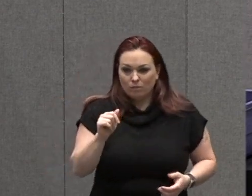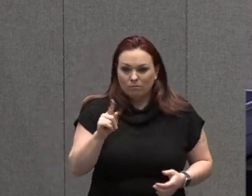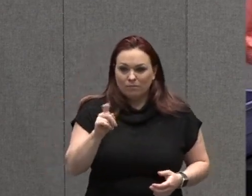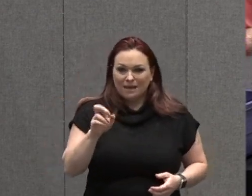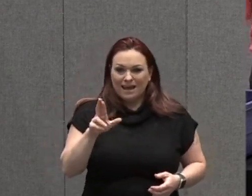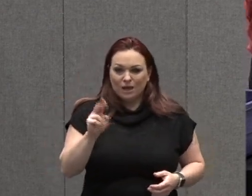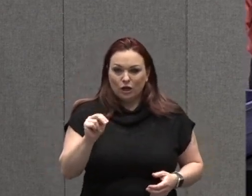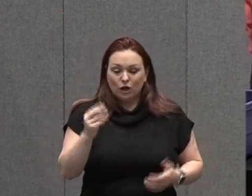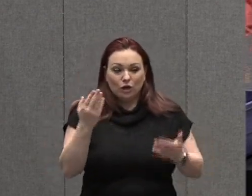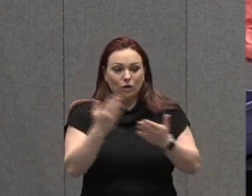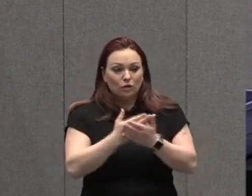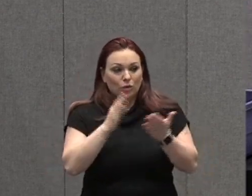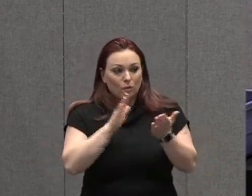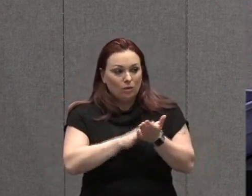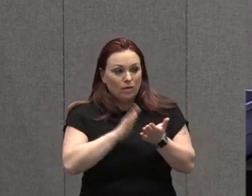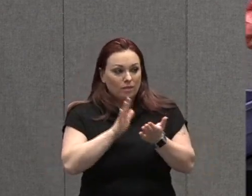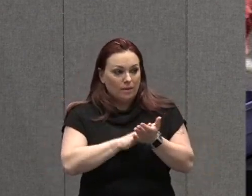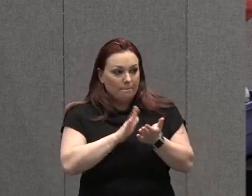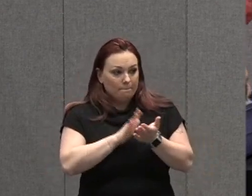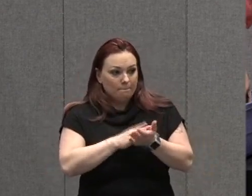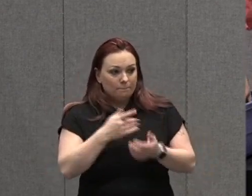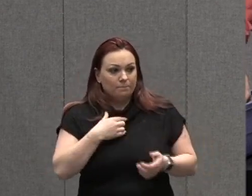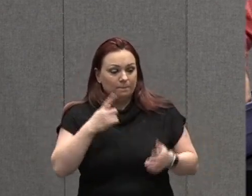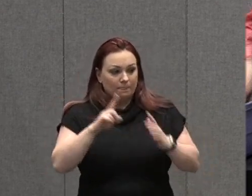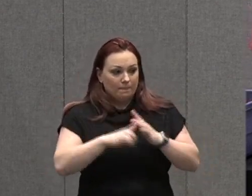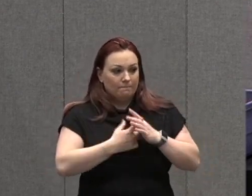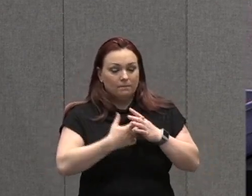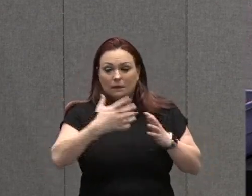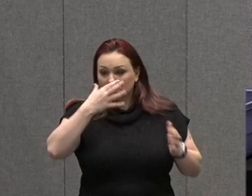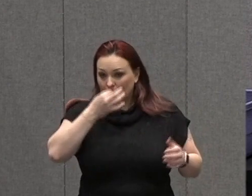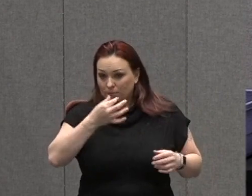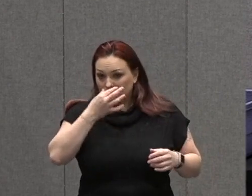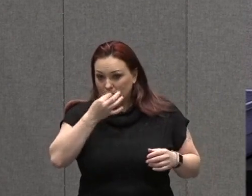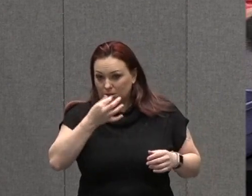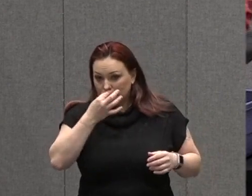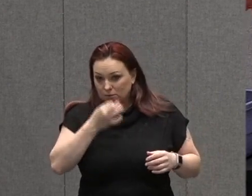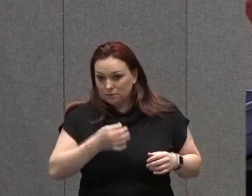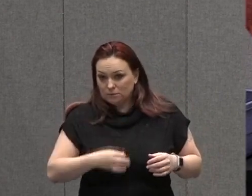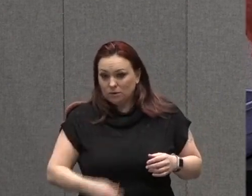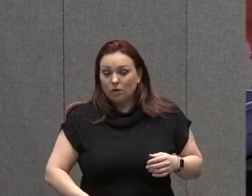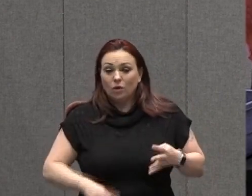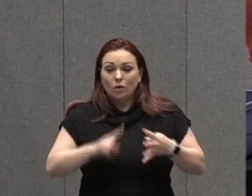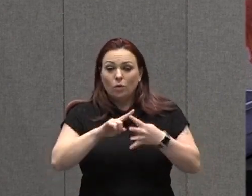Okay so I'm going to start with tissue. Cuatro objetos, okay?